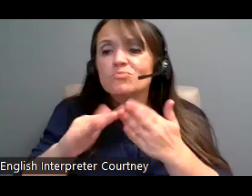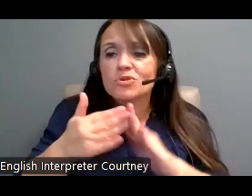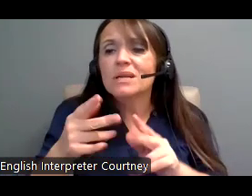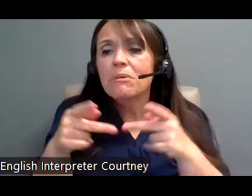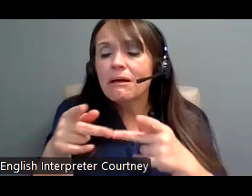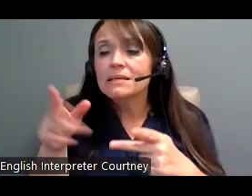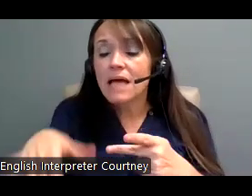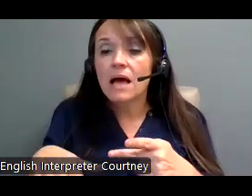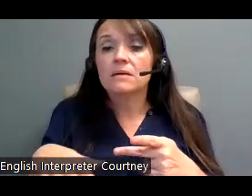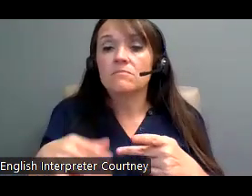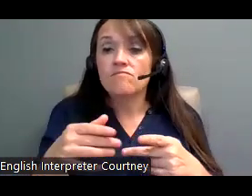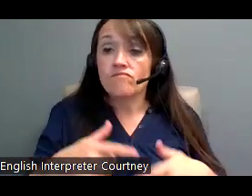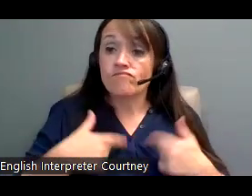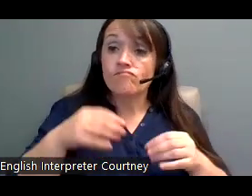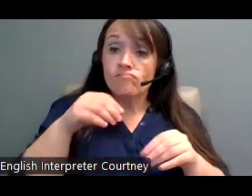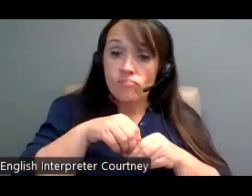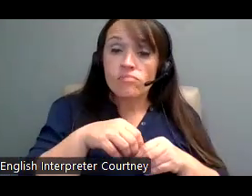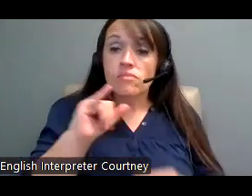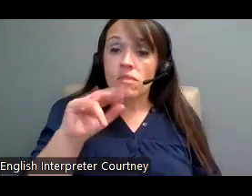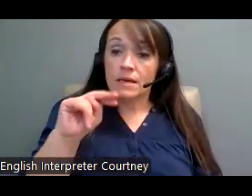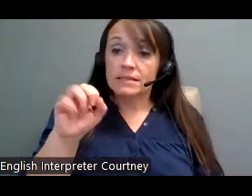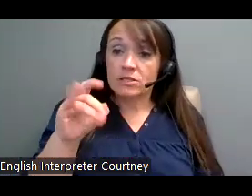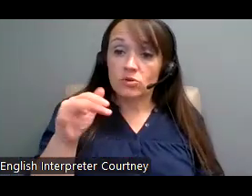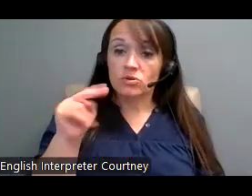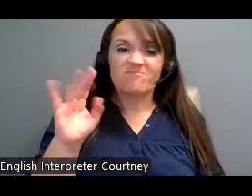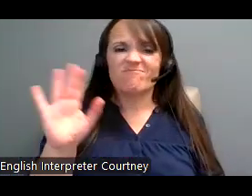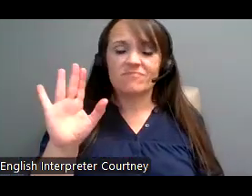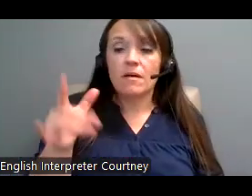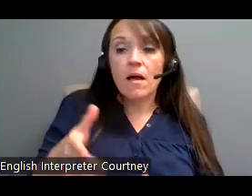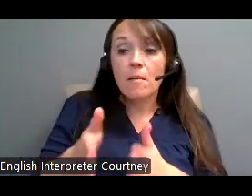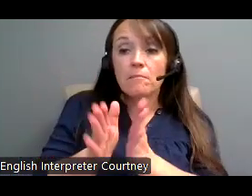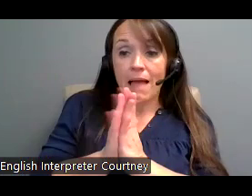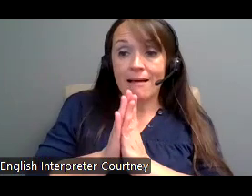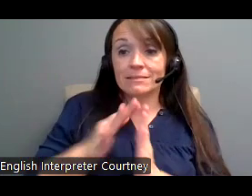for and become eligible for waivers, they do not typically get waiver services until they are out